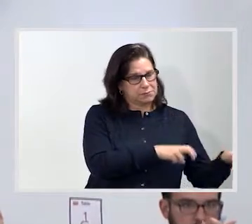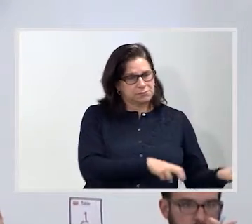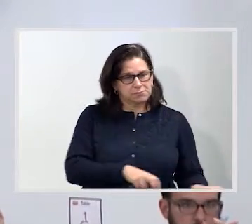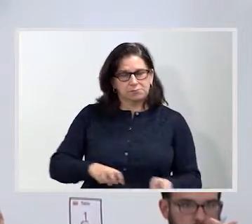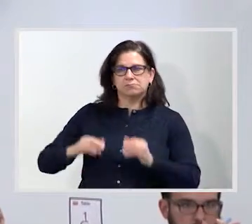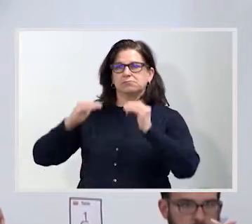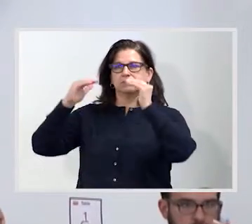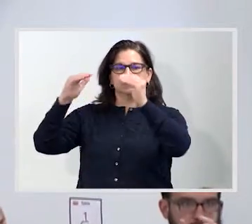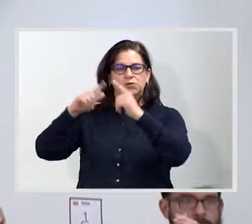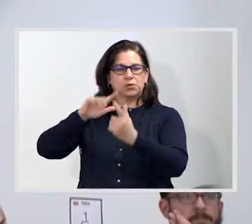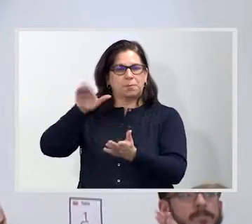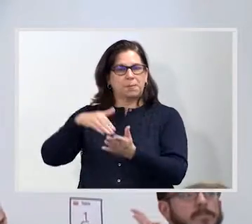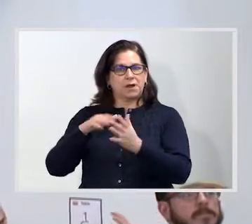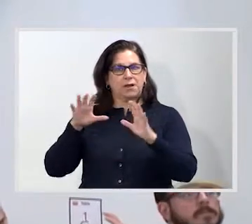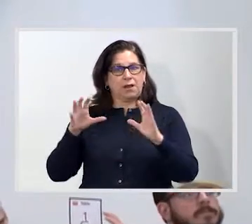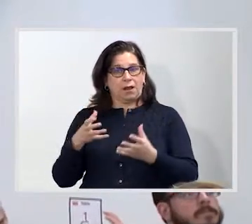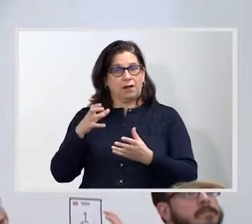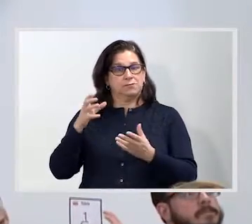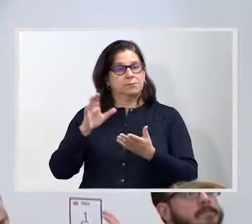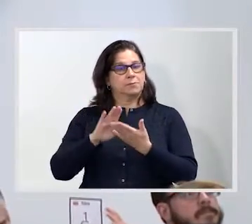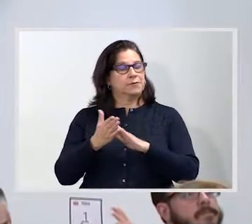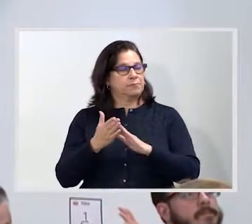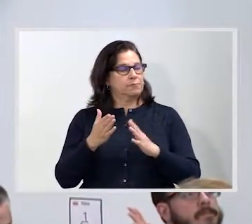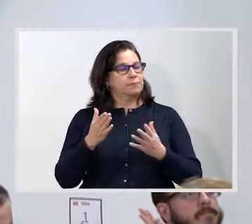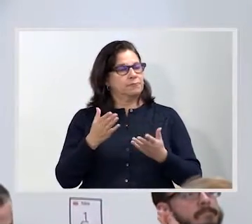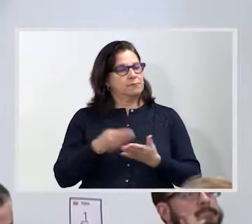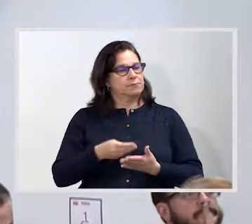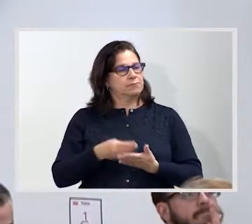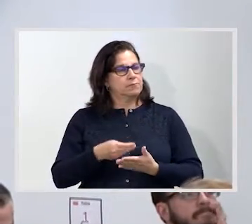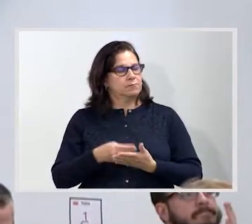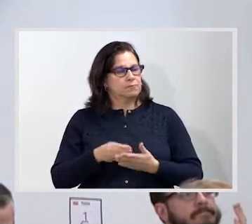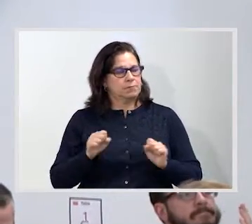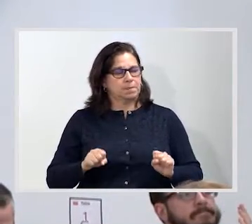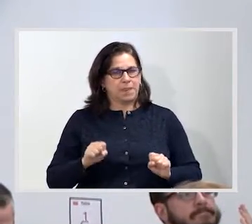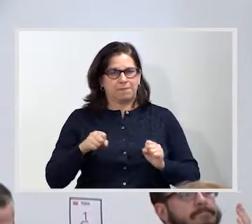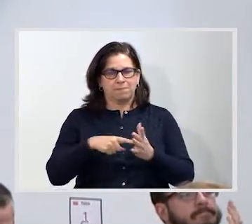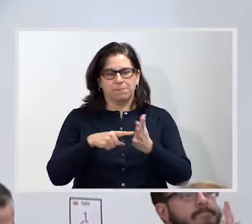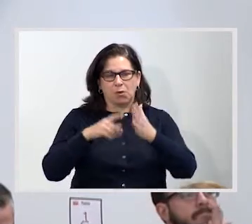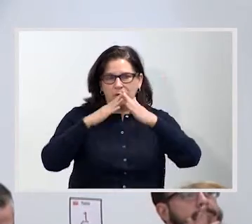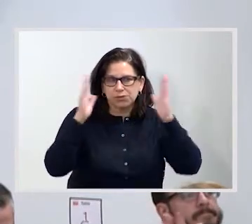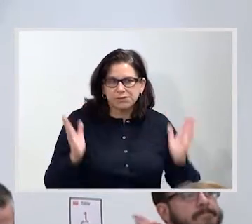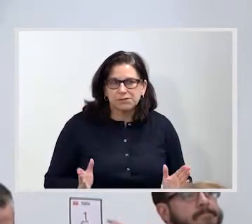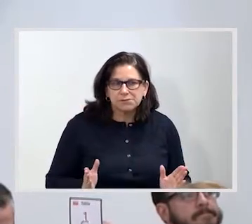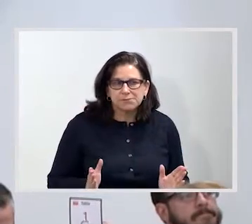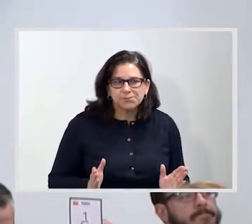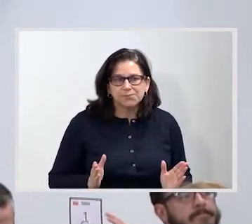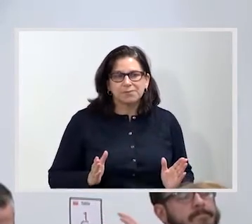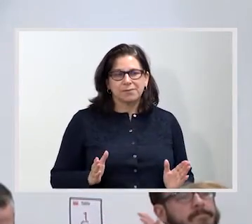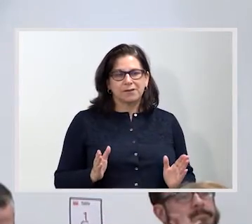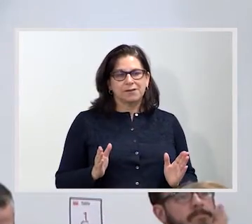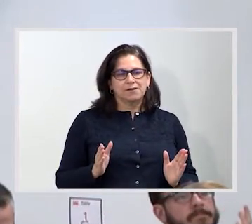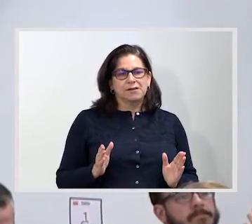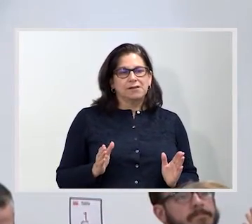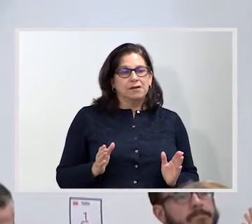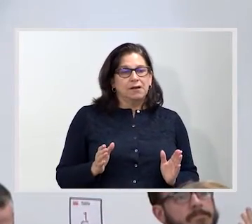MY FAVORITE QUOTE FROM THE MAYOR IS TO SAY IT DOES NOT MATTER IF YOU HAVE BEEN HERE FIVE MINUTES OR FIVE GENERATIONS, IF YOU WANT